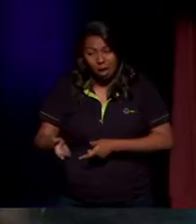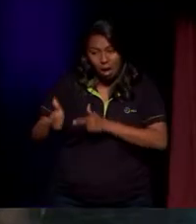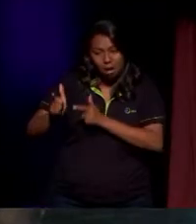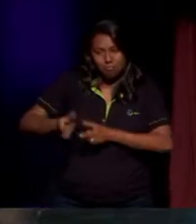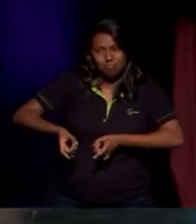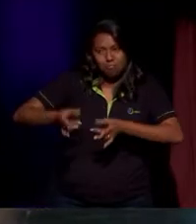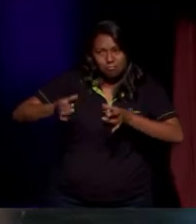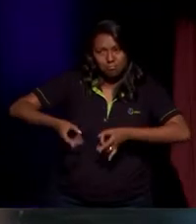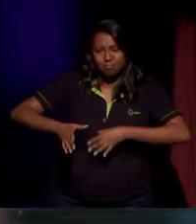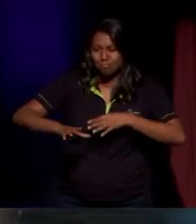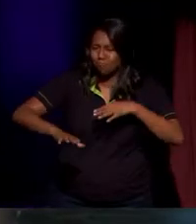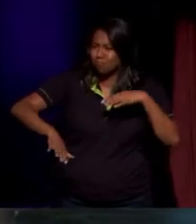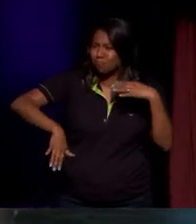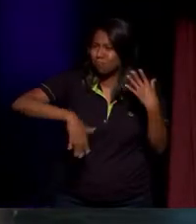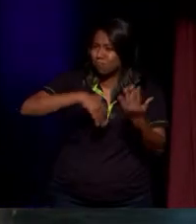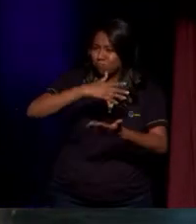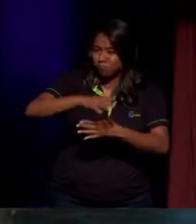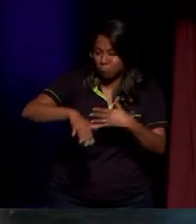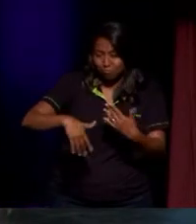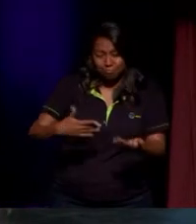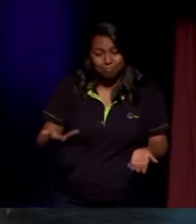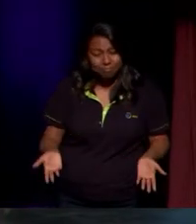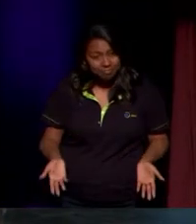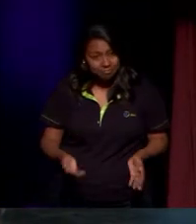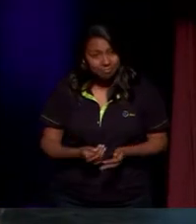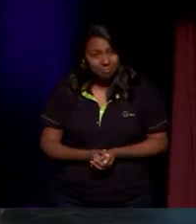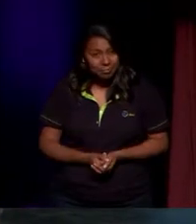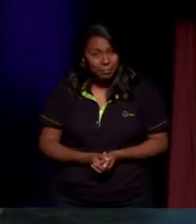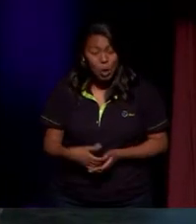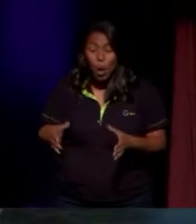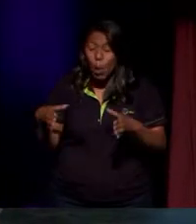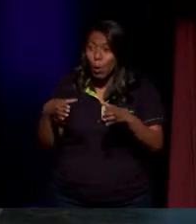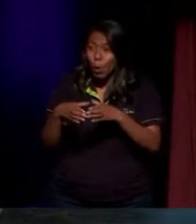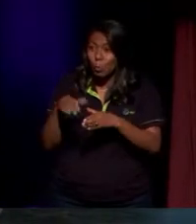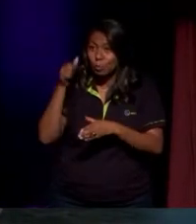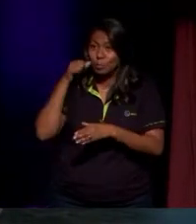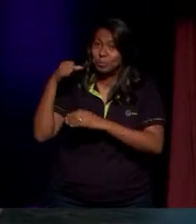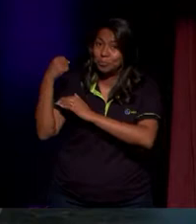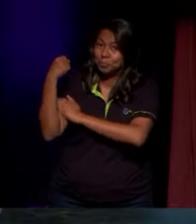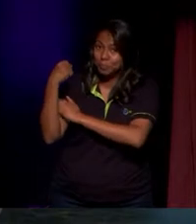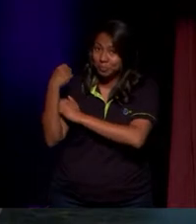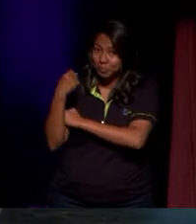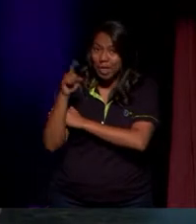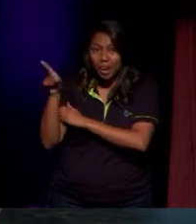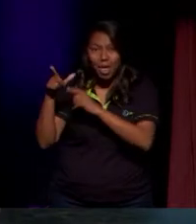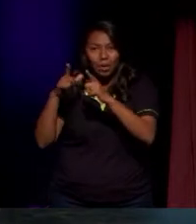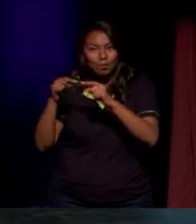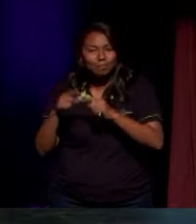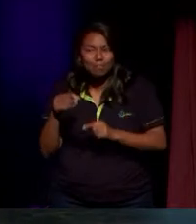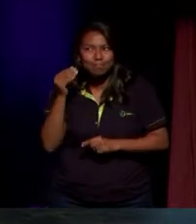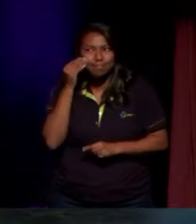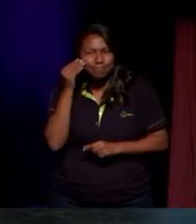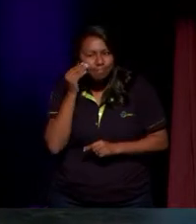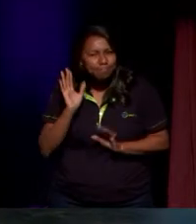he turns to no man's land. The Lebanese feminists, they talk we have to do something, and they, then,